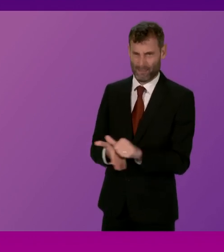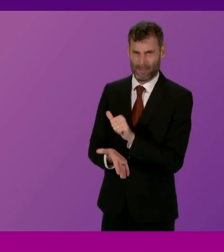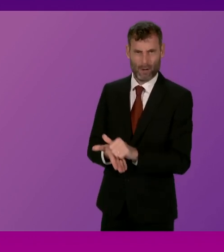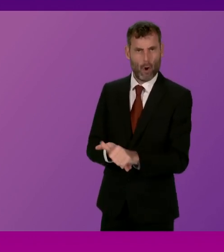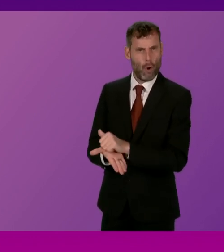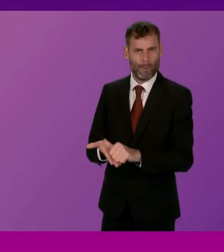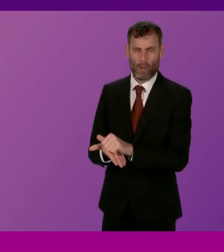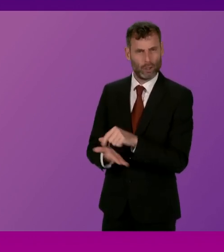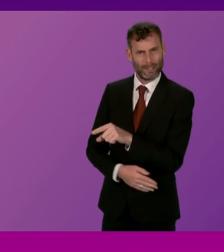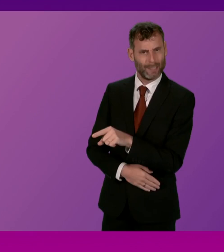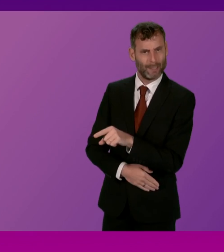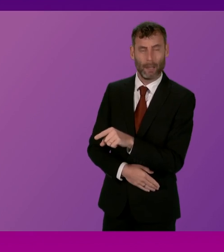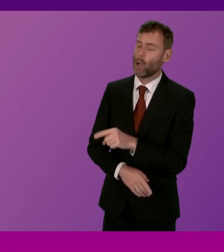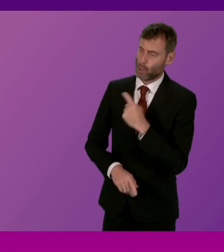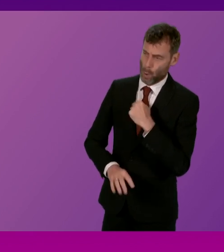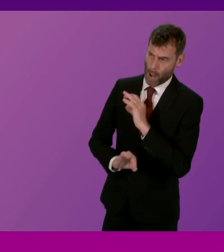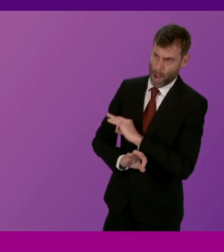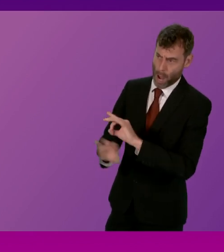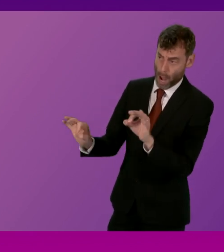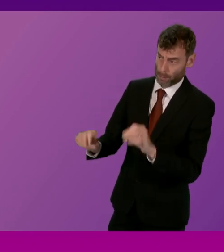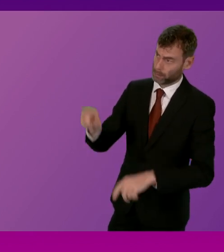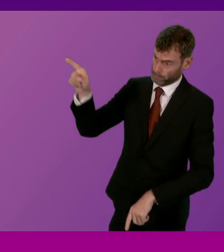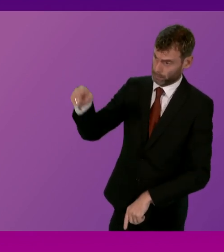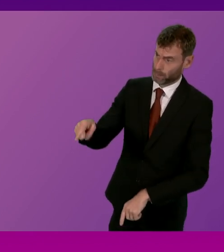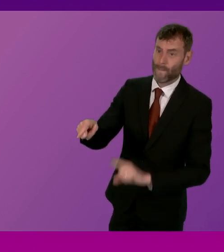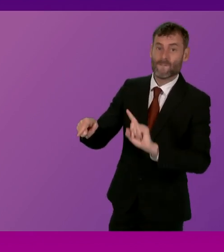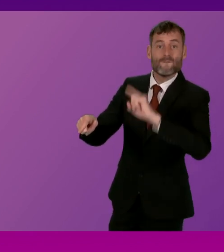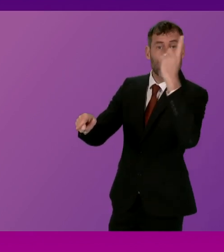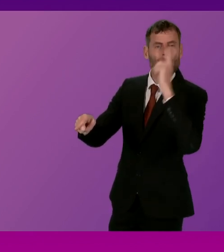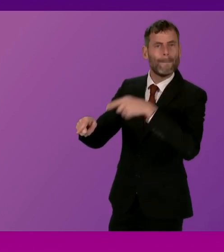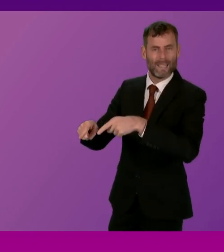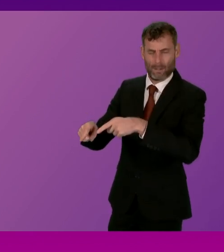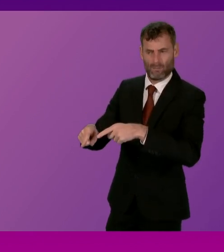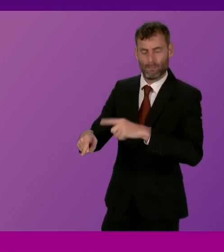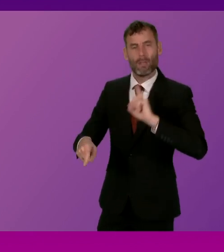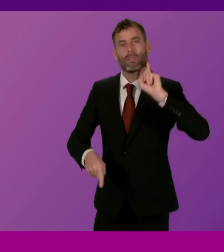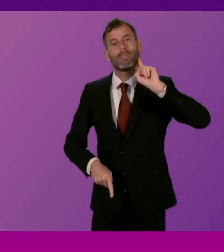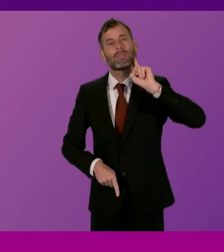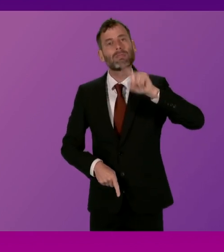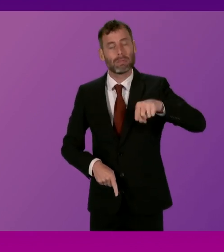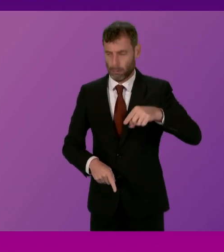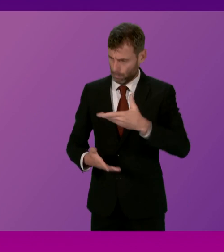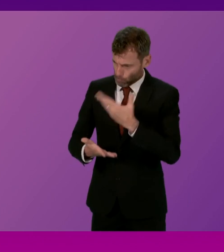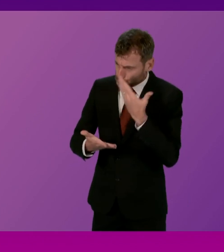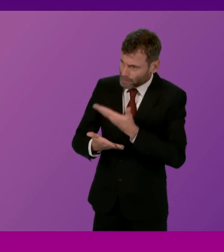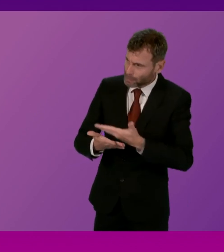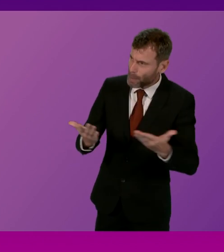What steps will be taken to tackle the First Minister’s wilful disrespect of your office